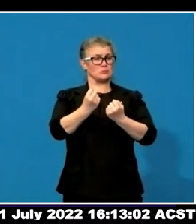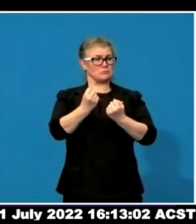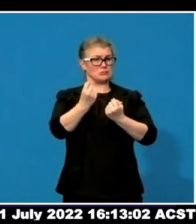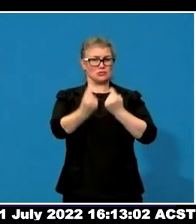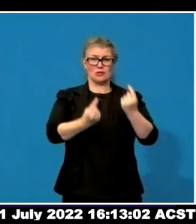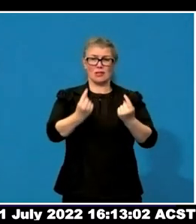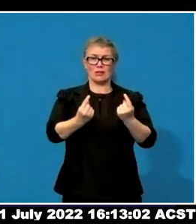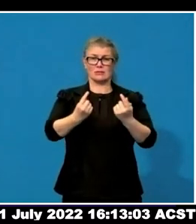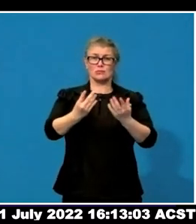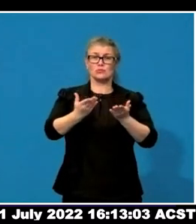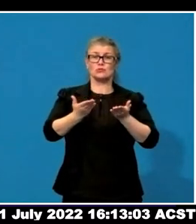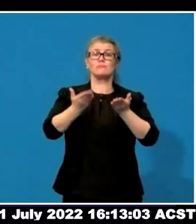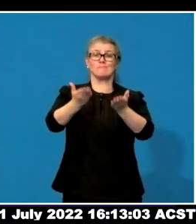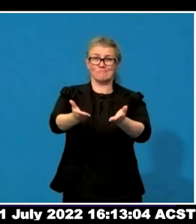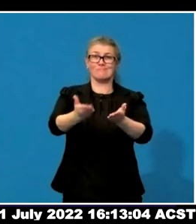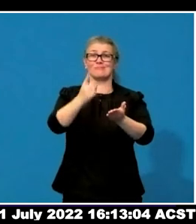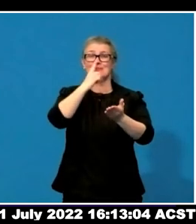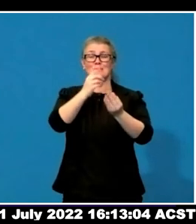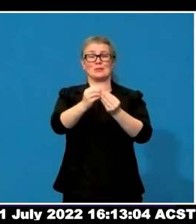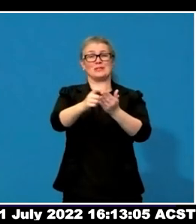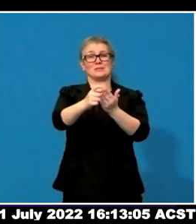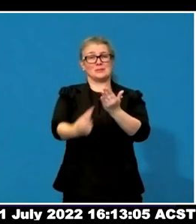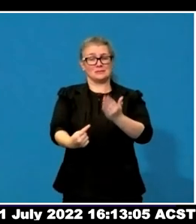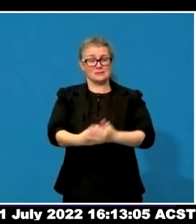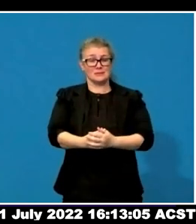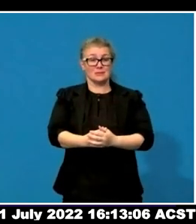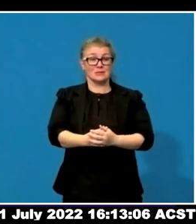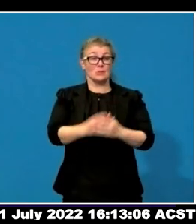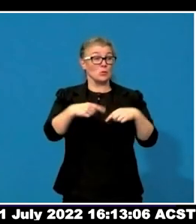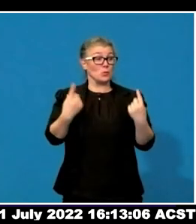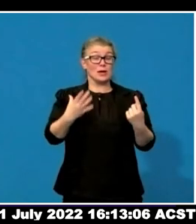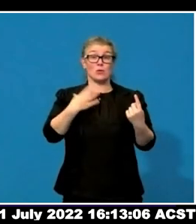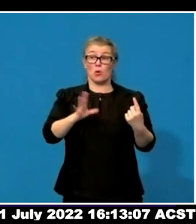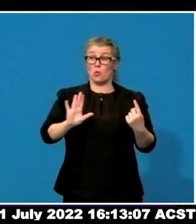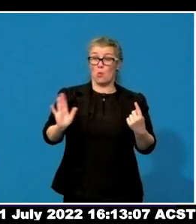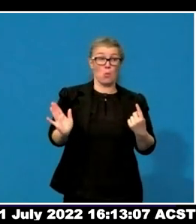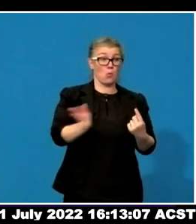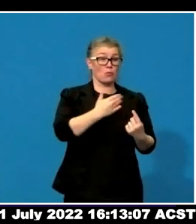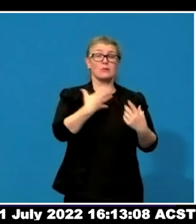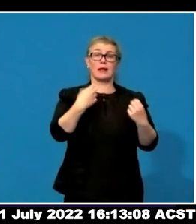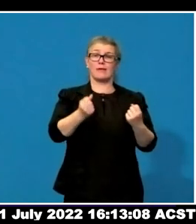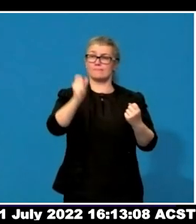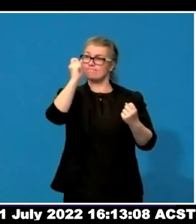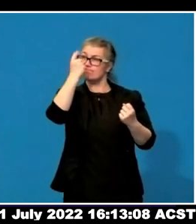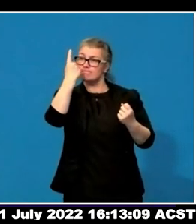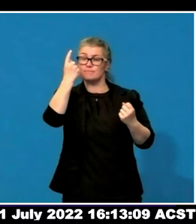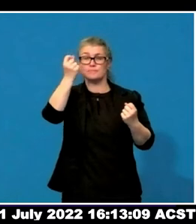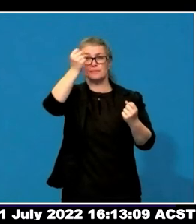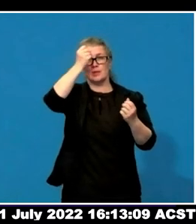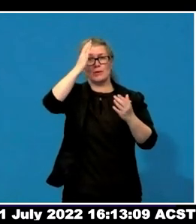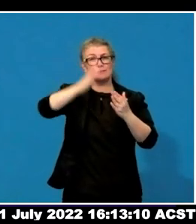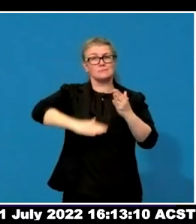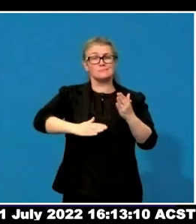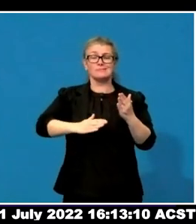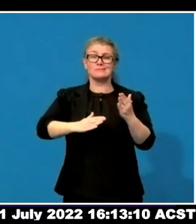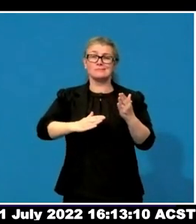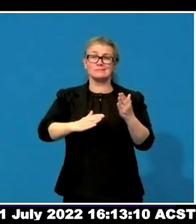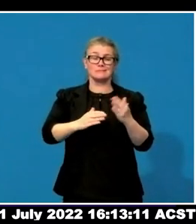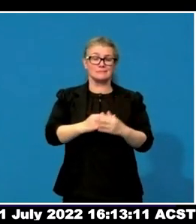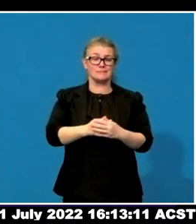We want people to come with understanding and knowledge and a greater capability